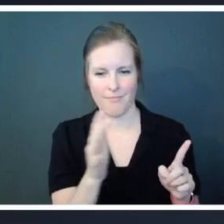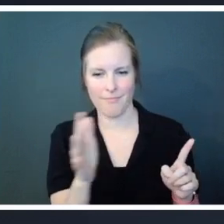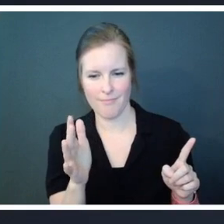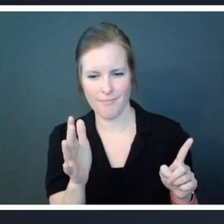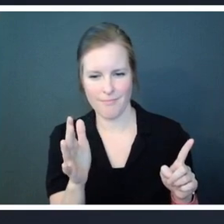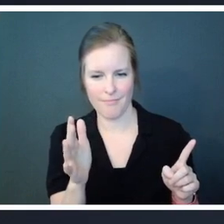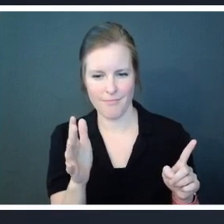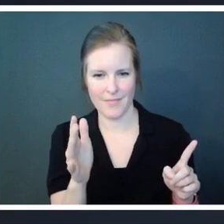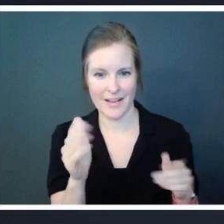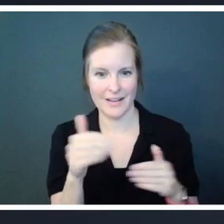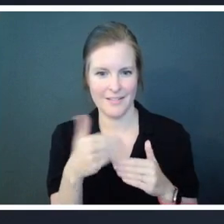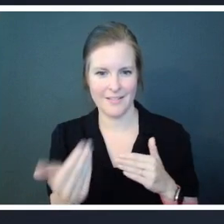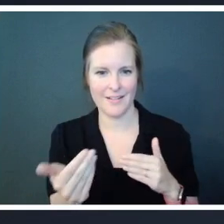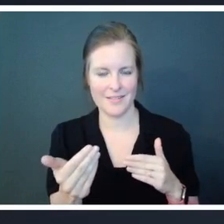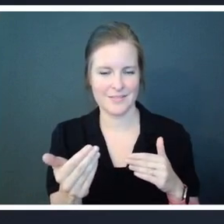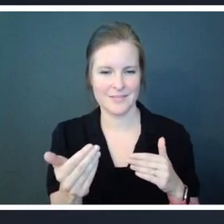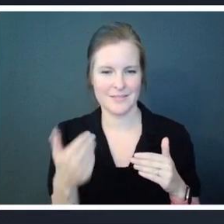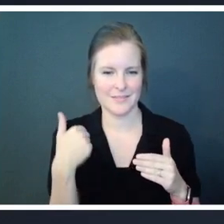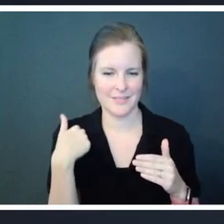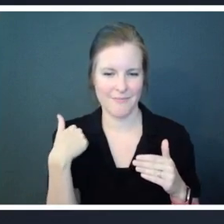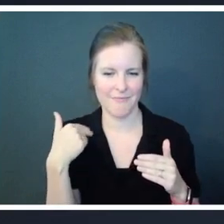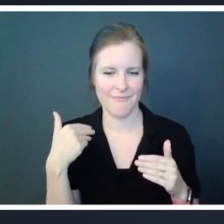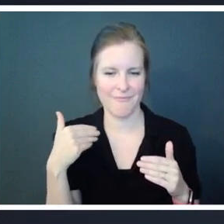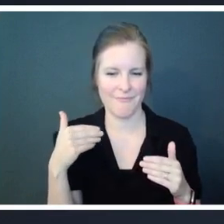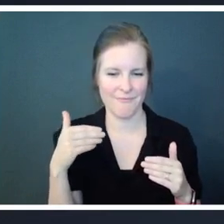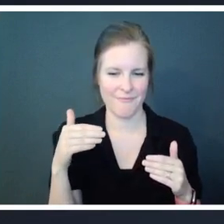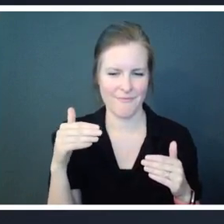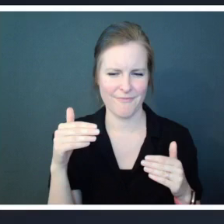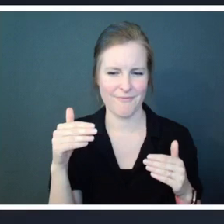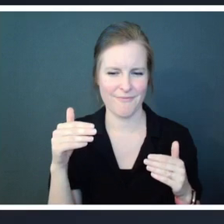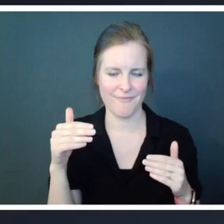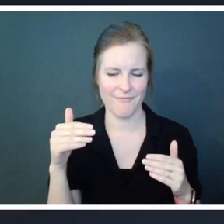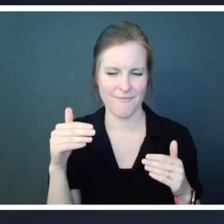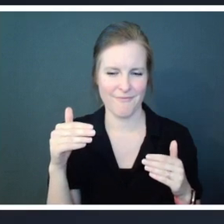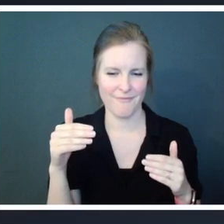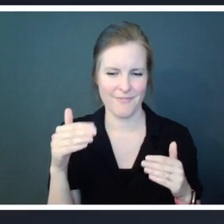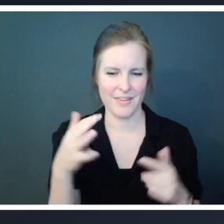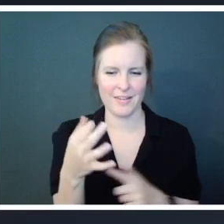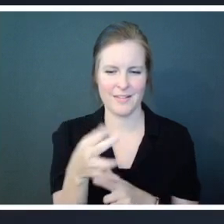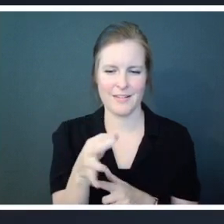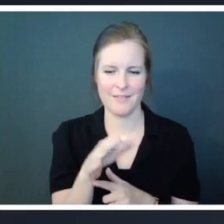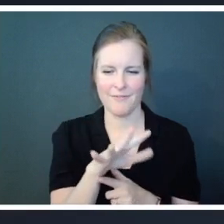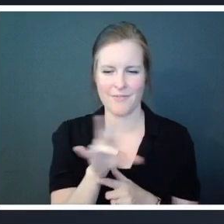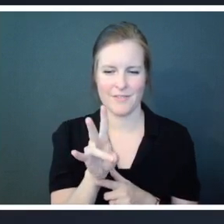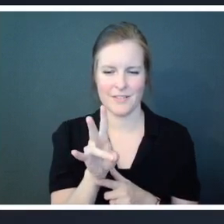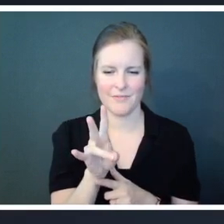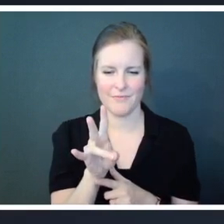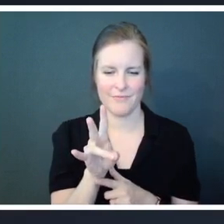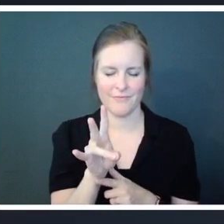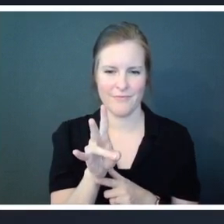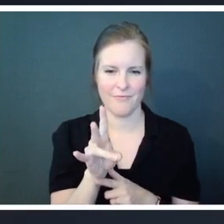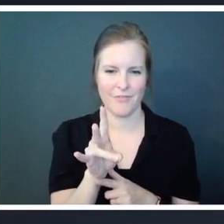there -- in 1957, featuring one of the country's most endangered species, the whooping crane. From